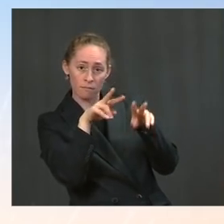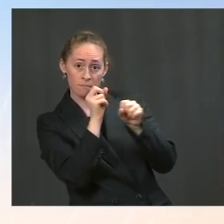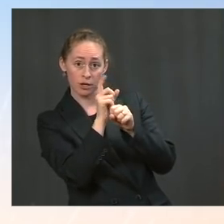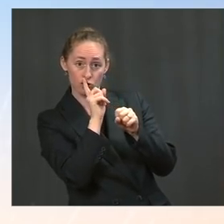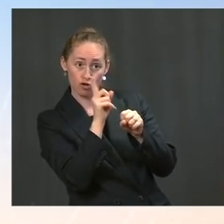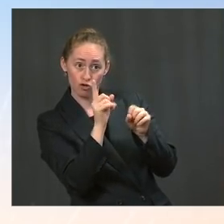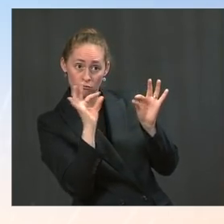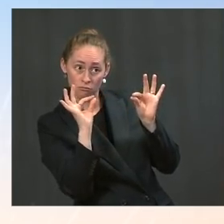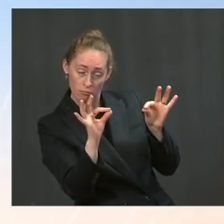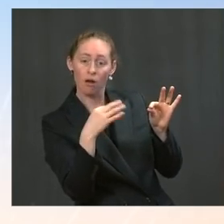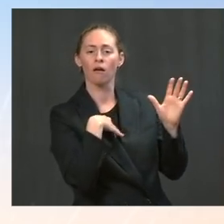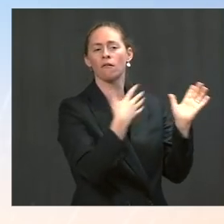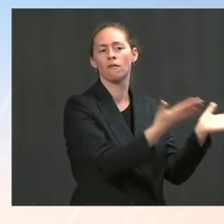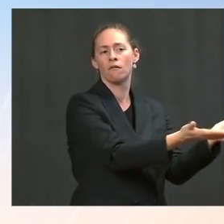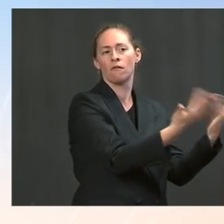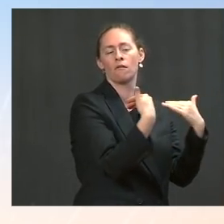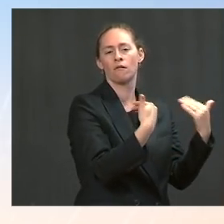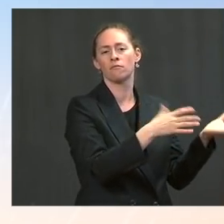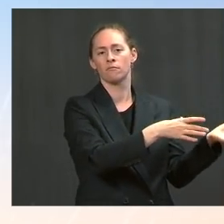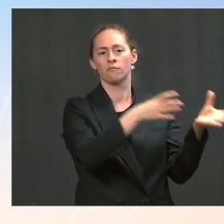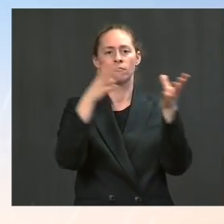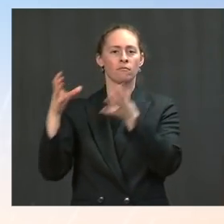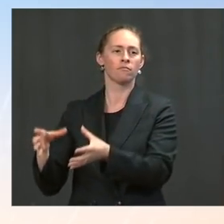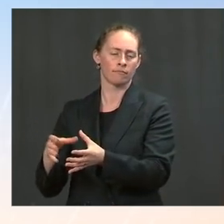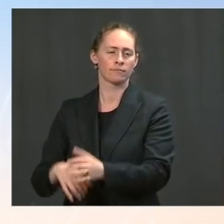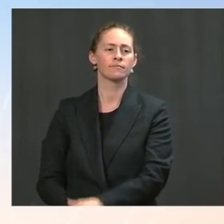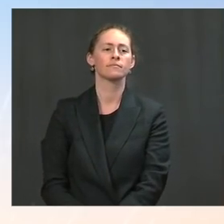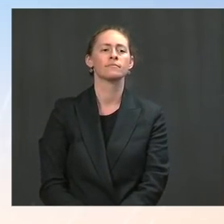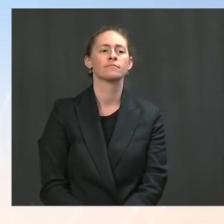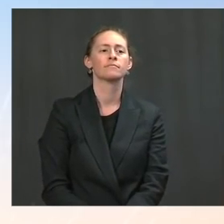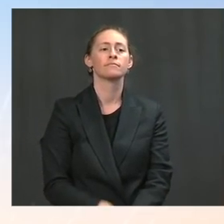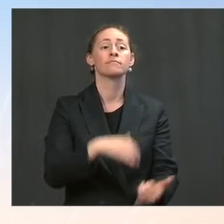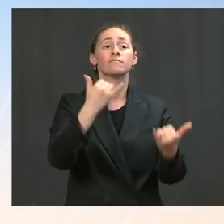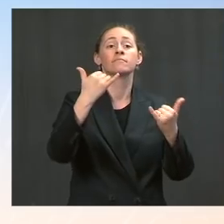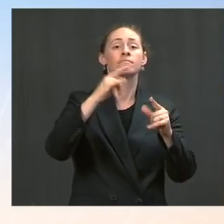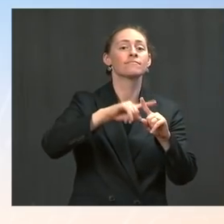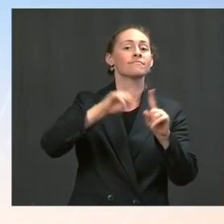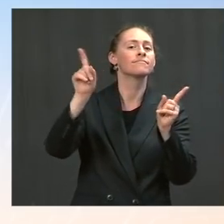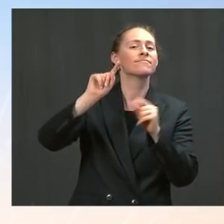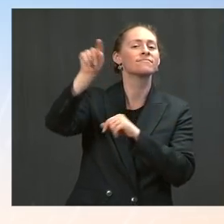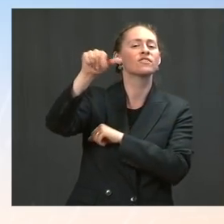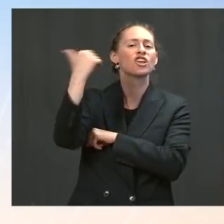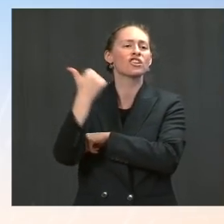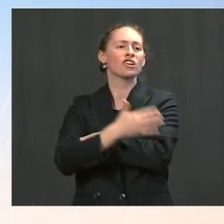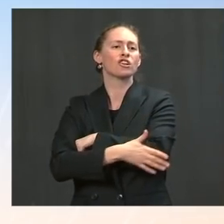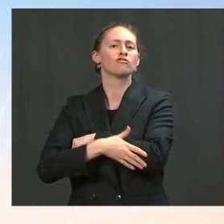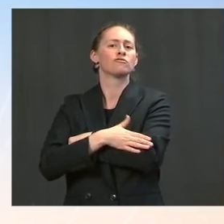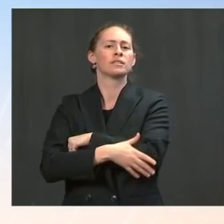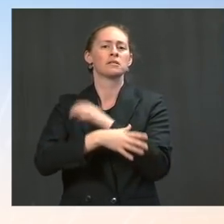Individuals could be relocated to third countries before that process is completed. So it was just an update kind of